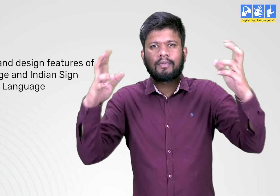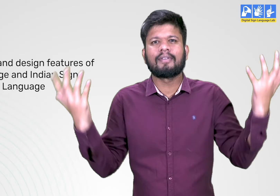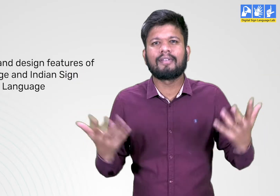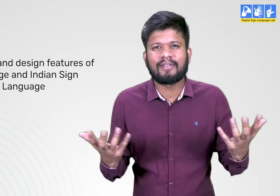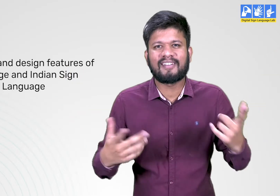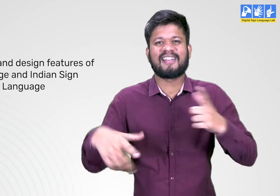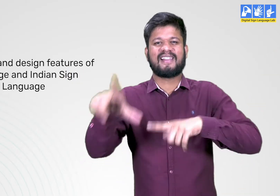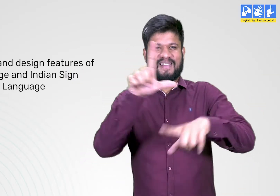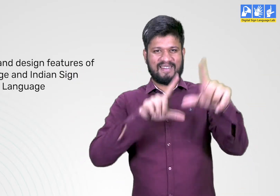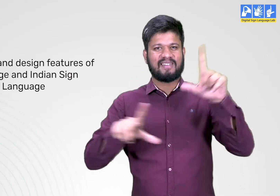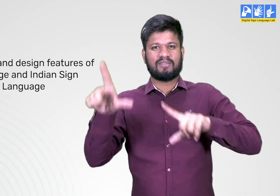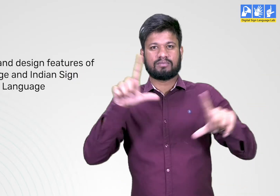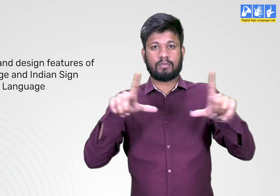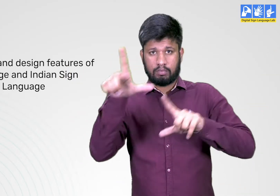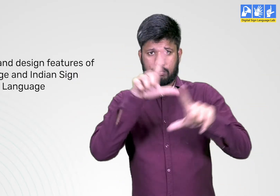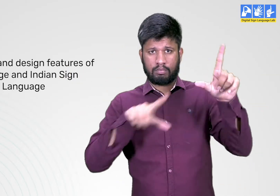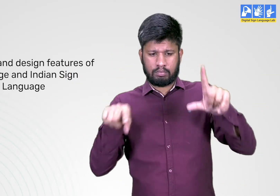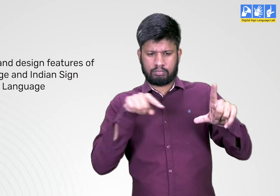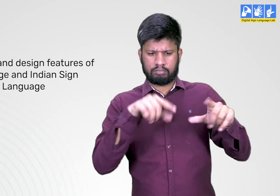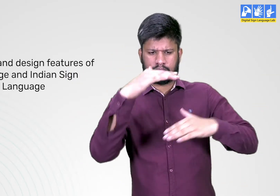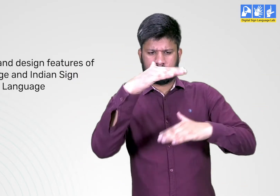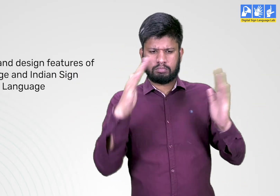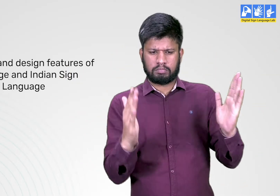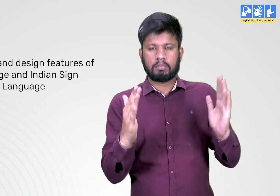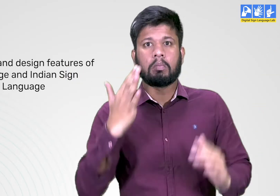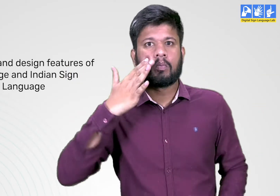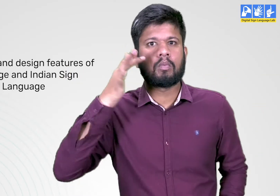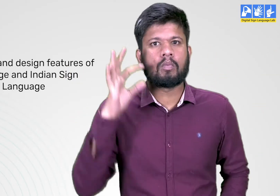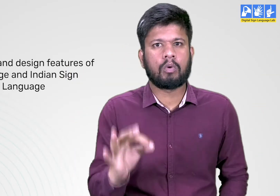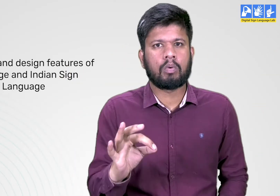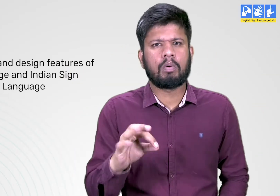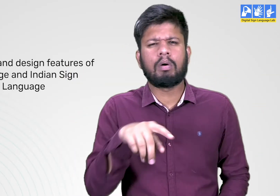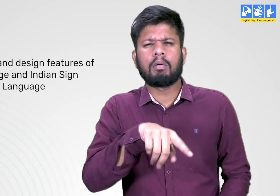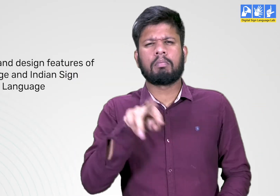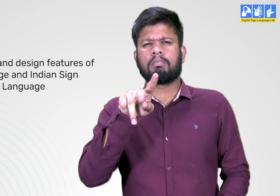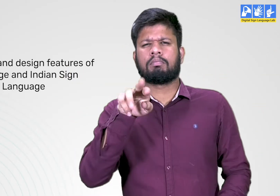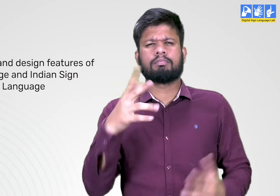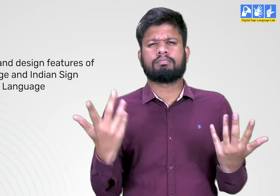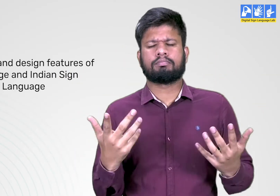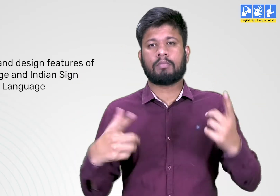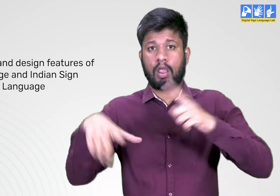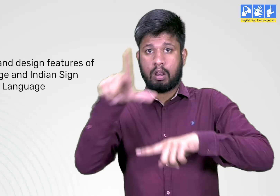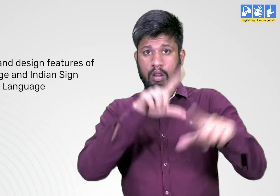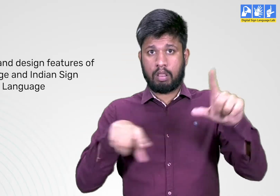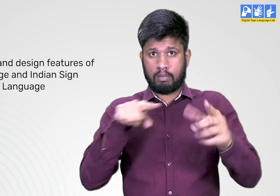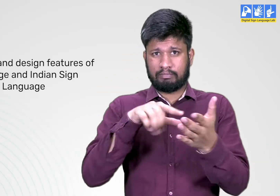Today's topic is " definition and design features of language and Indian sign language".